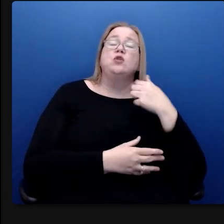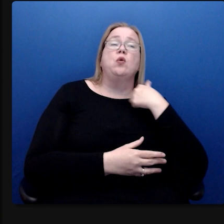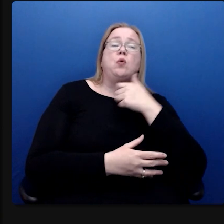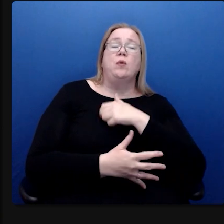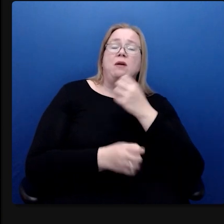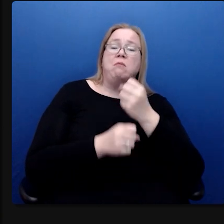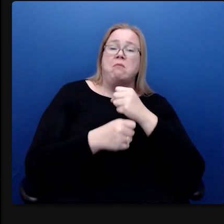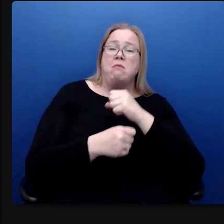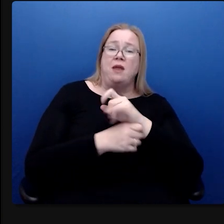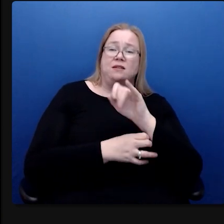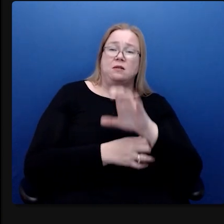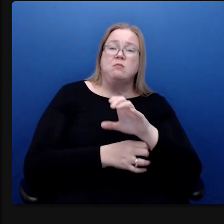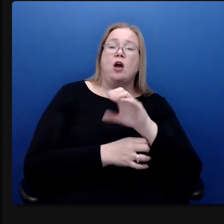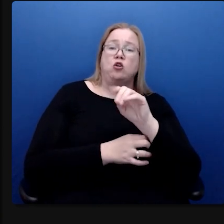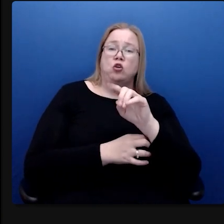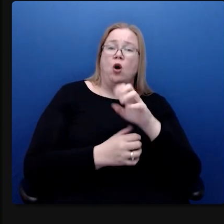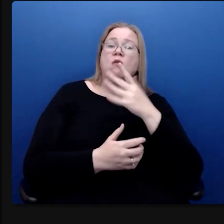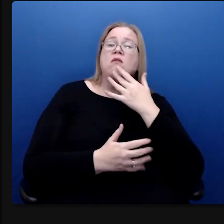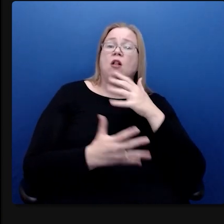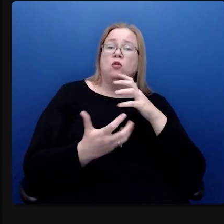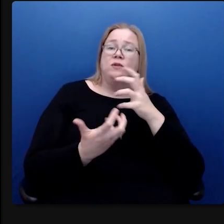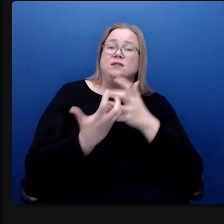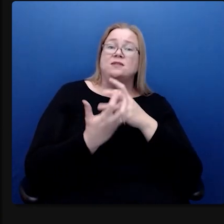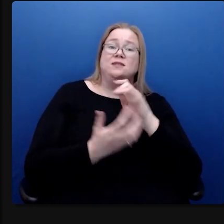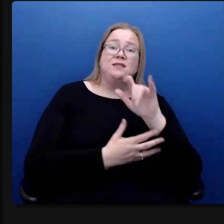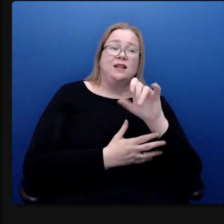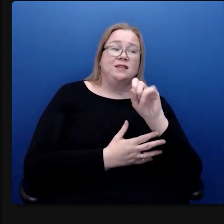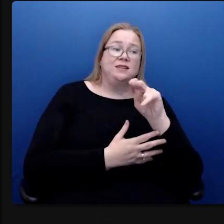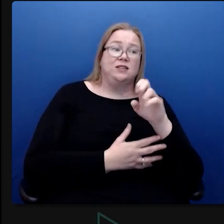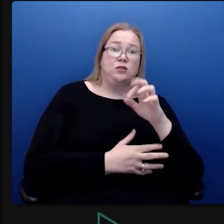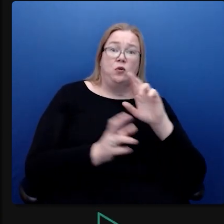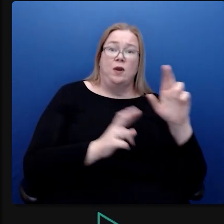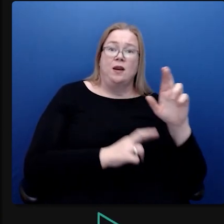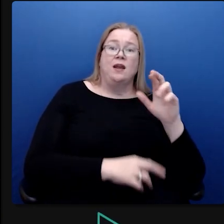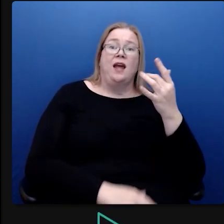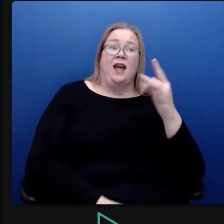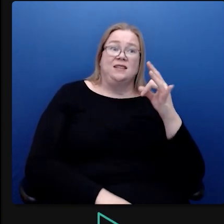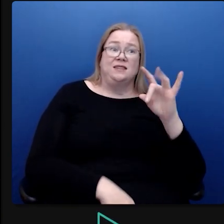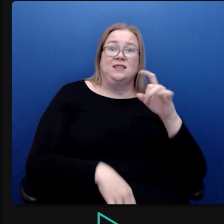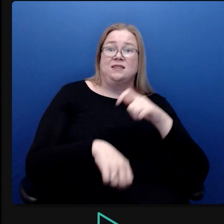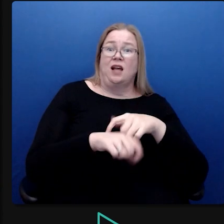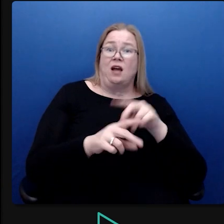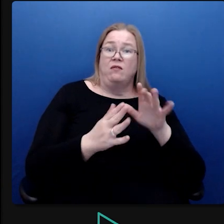we were able to make semantic code colorization and IntelliSense ready 18x faster.